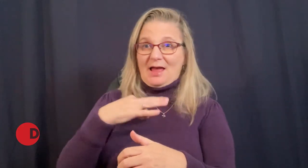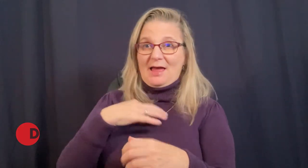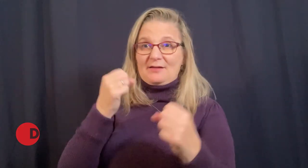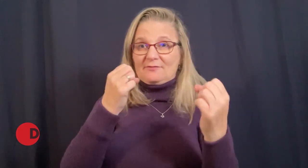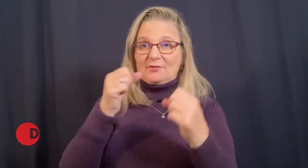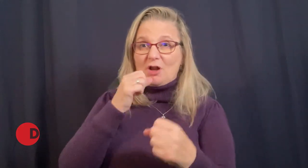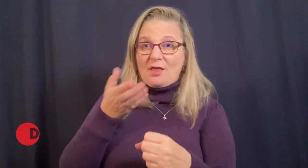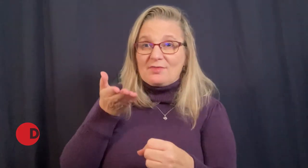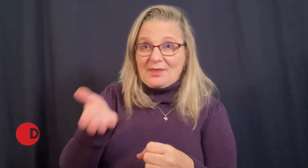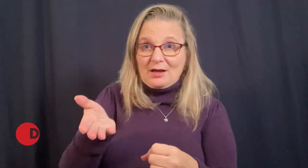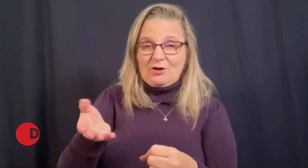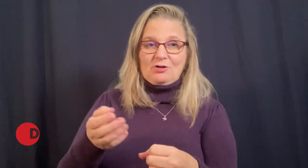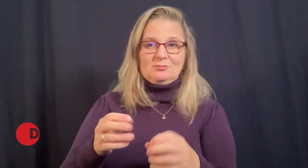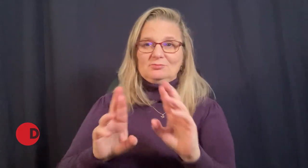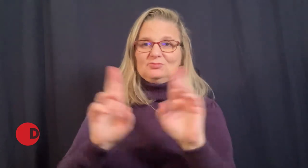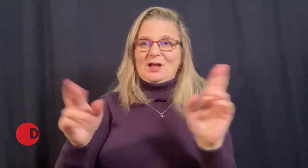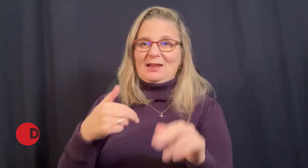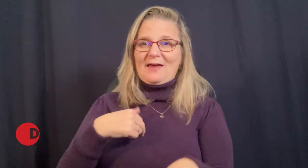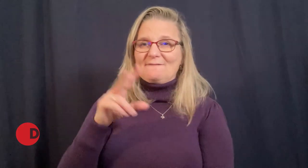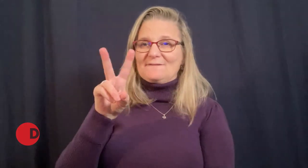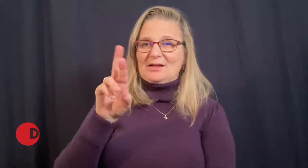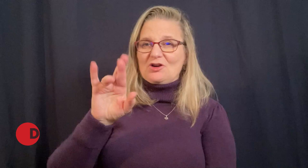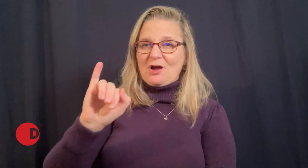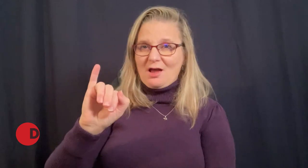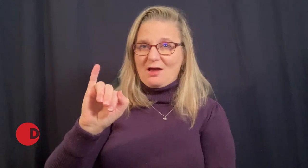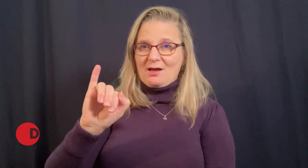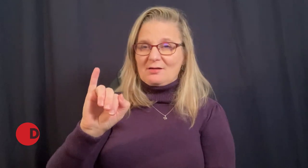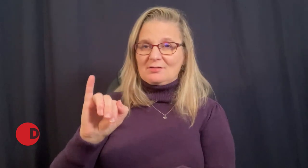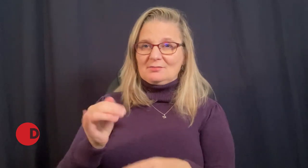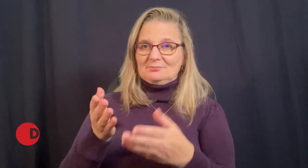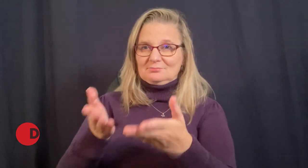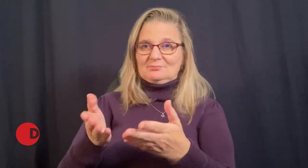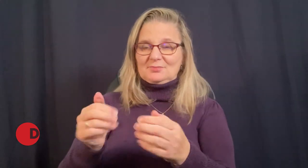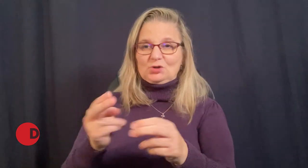person who signs is not there for communication with store personnel